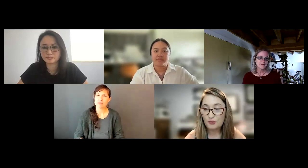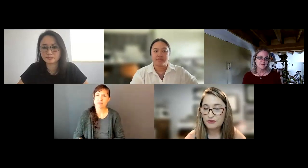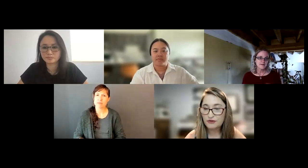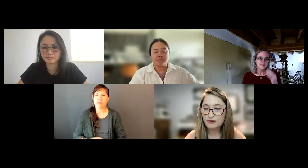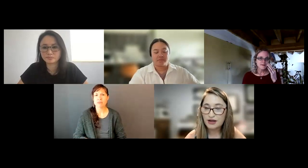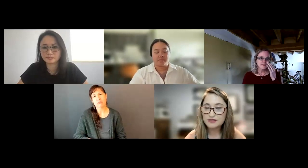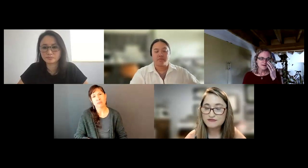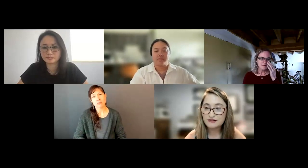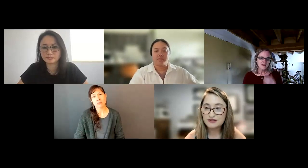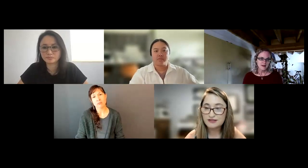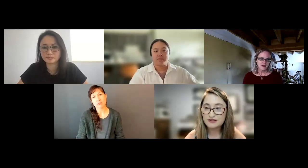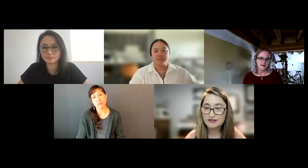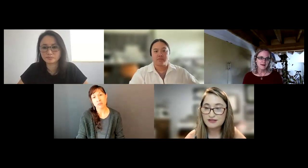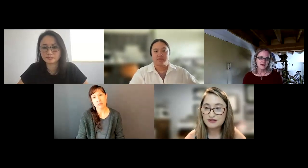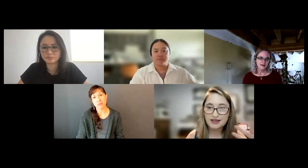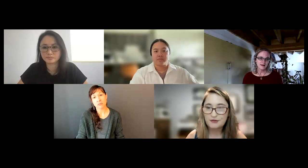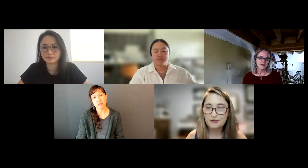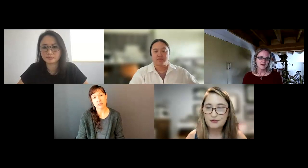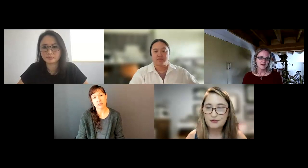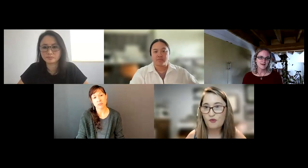Well, there were a couple different ways that I went about it.